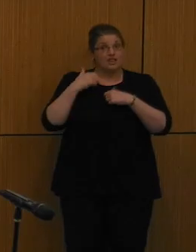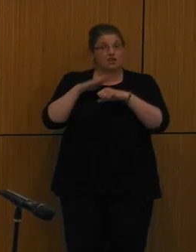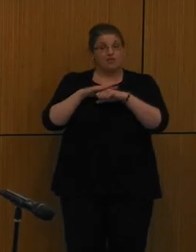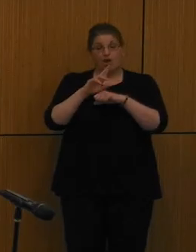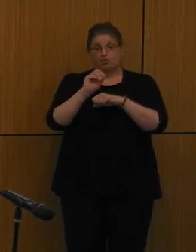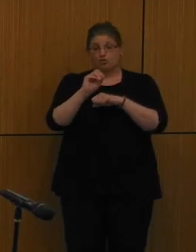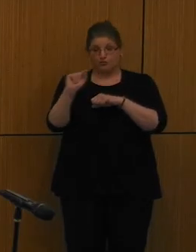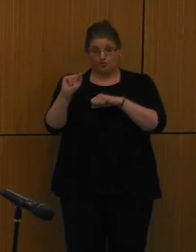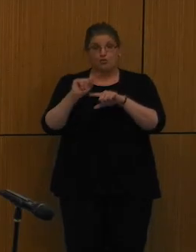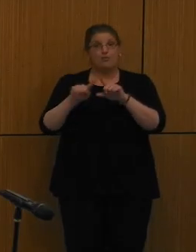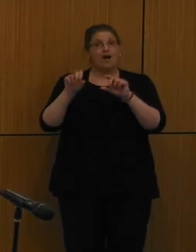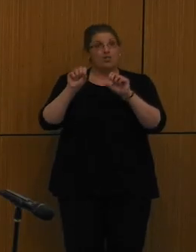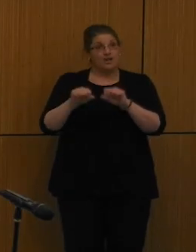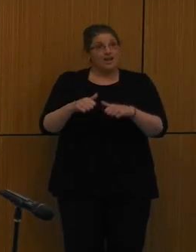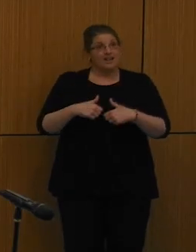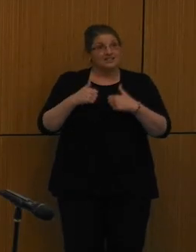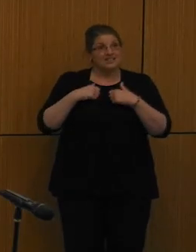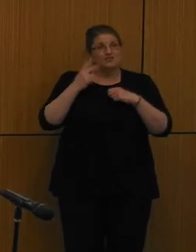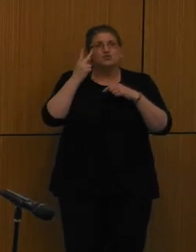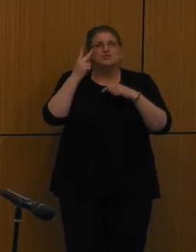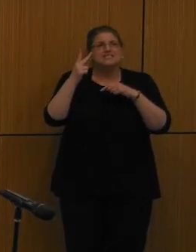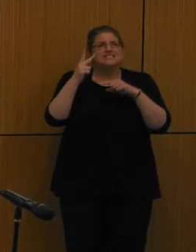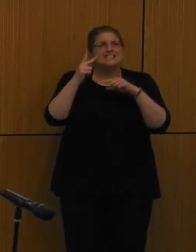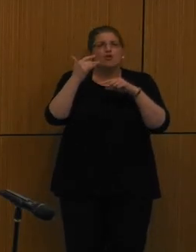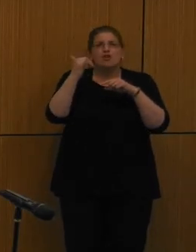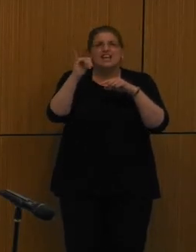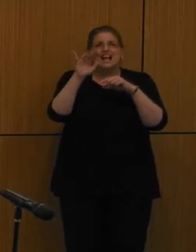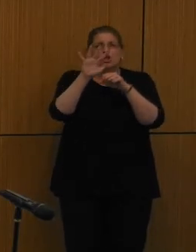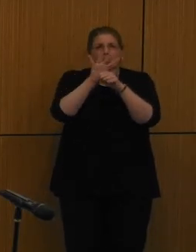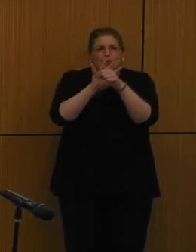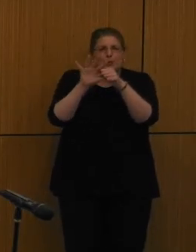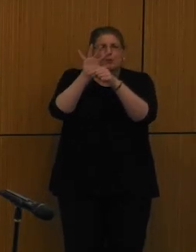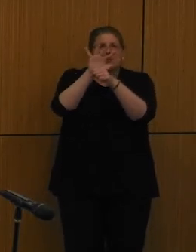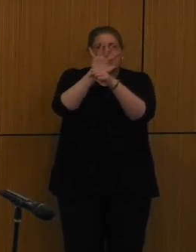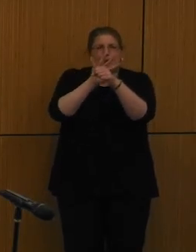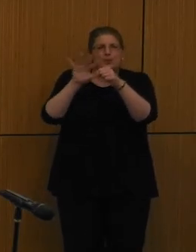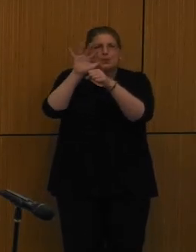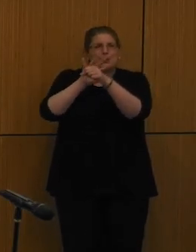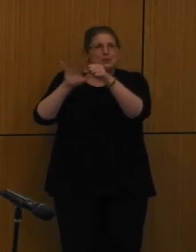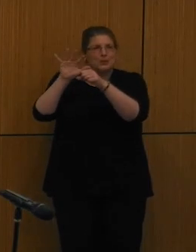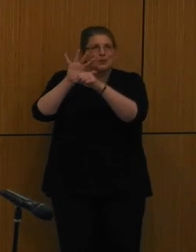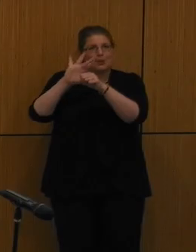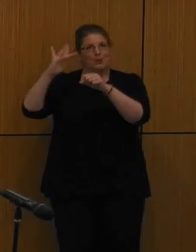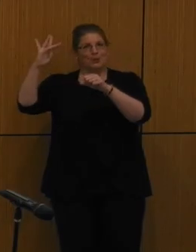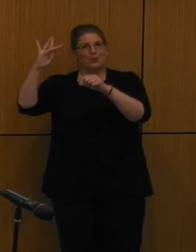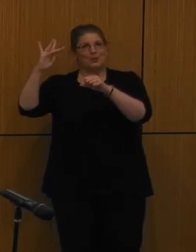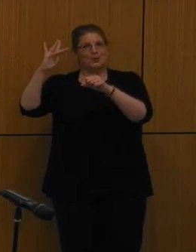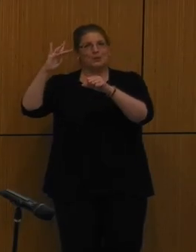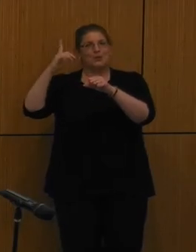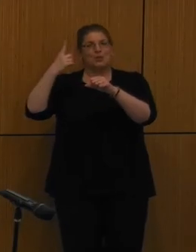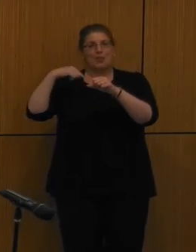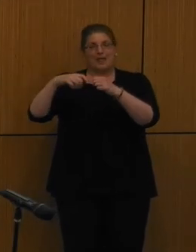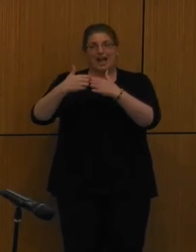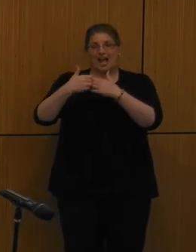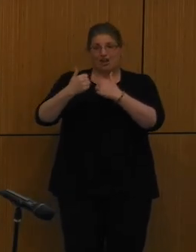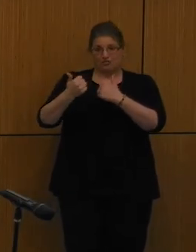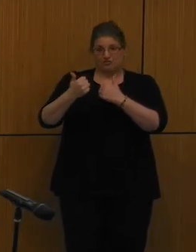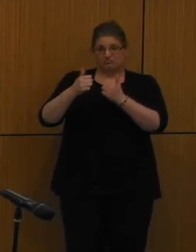you see those halos, those yellow halos that are on the surrounding area. That means that they have sequester some of the blue dye,